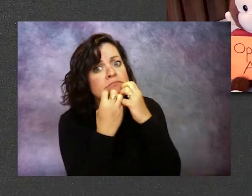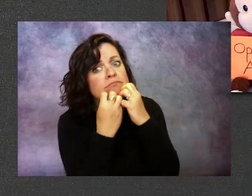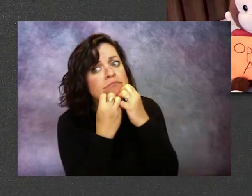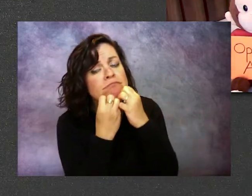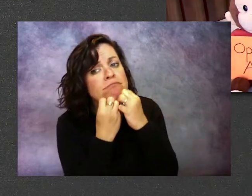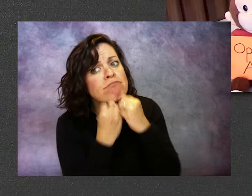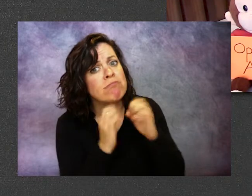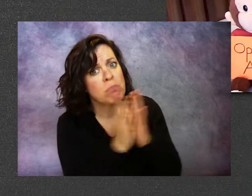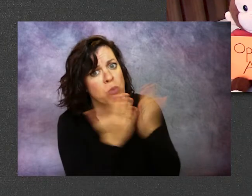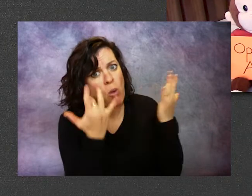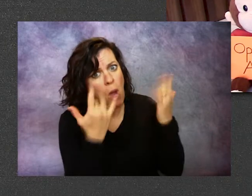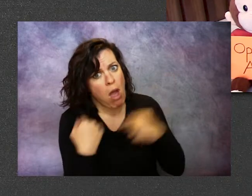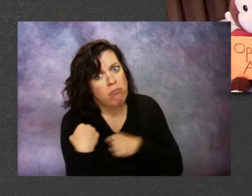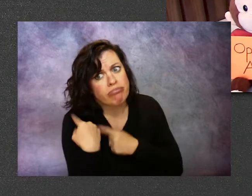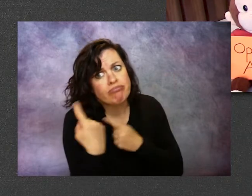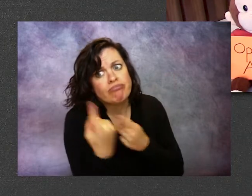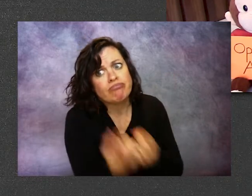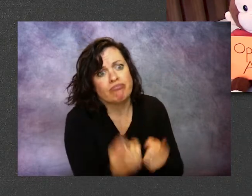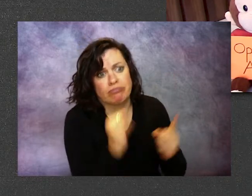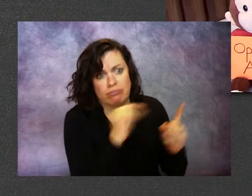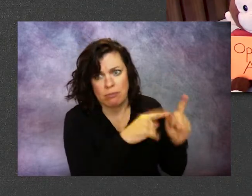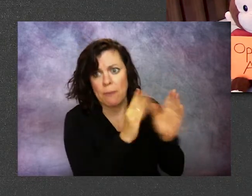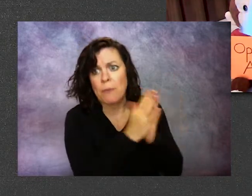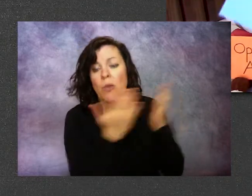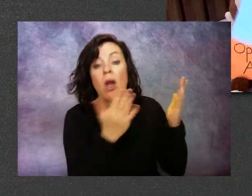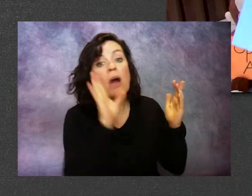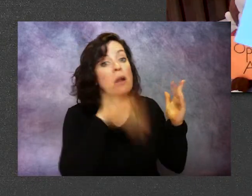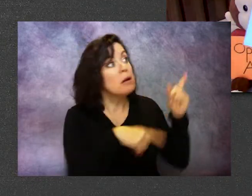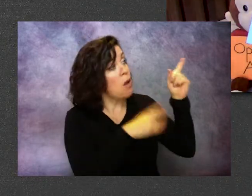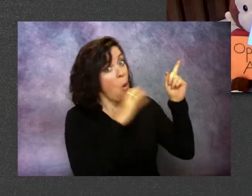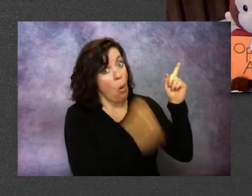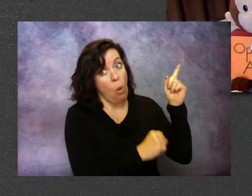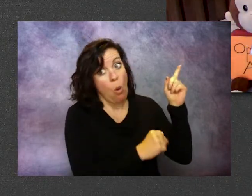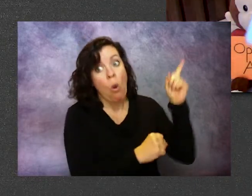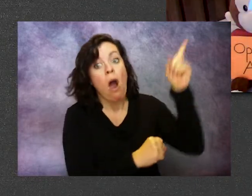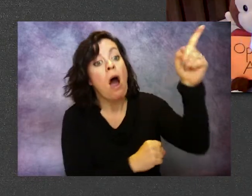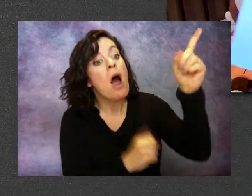And I just got this book, so to me, this book is new.